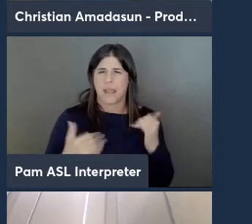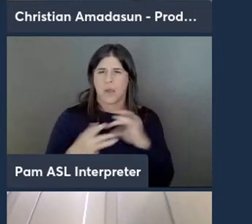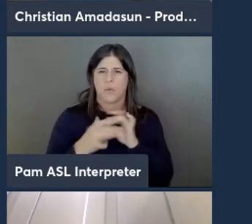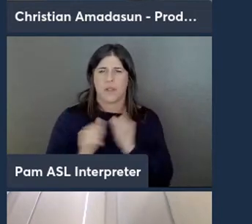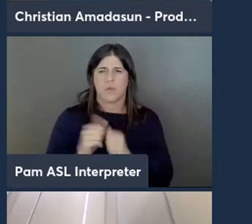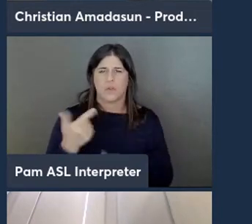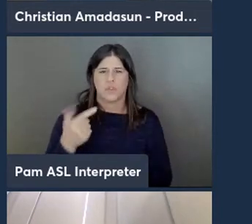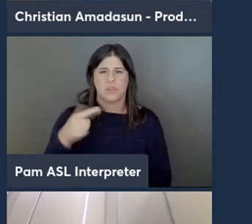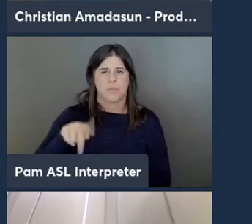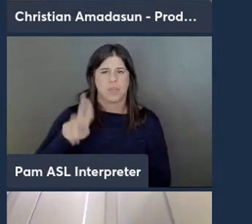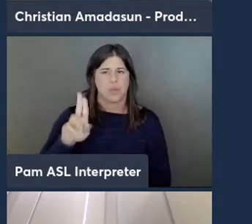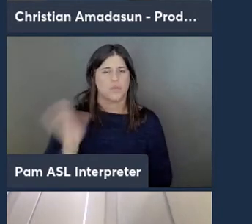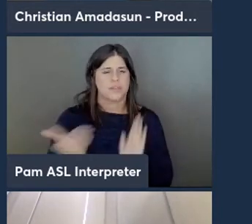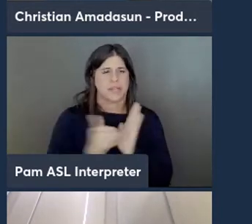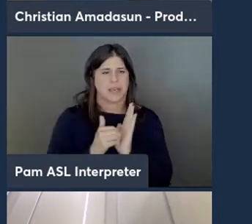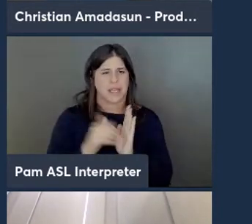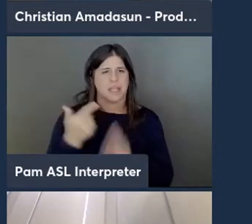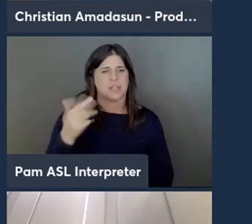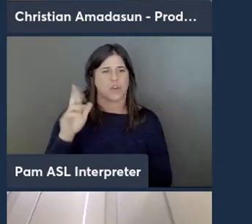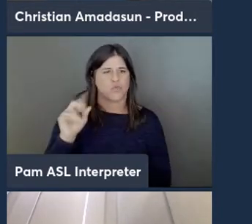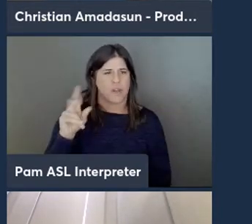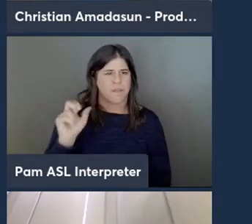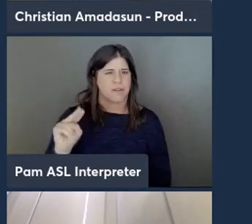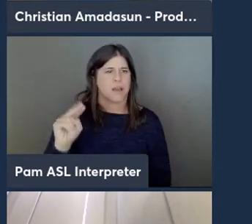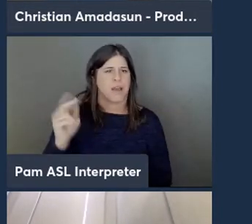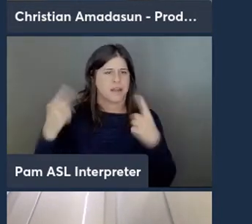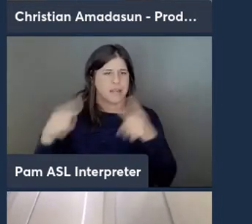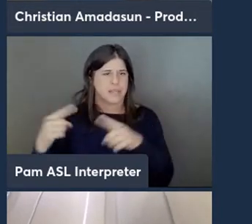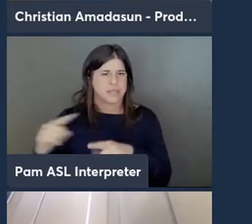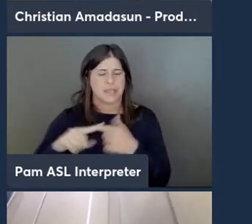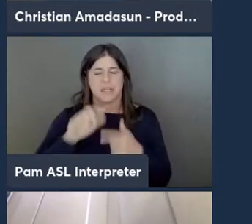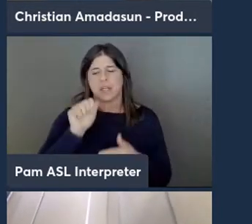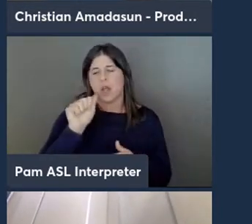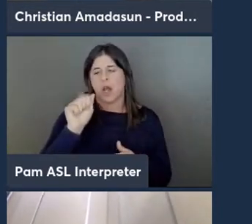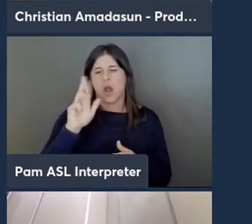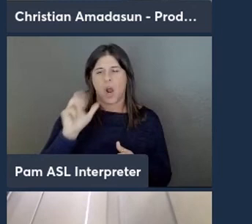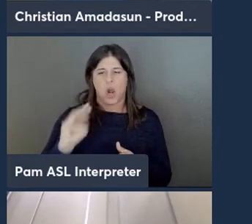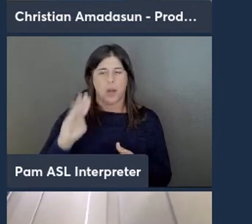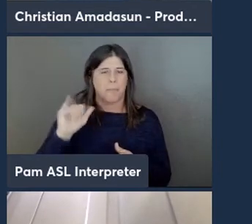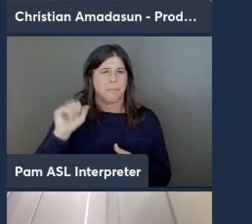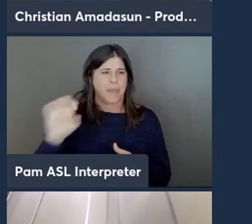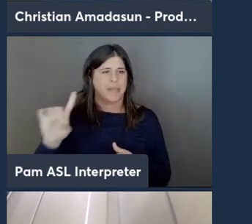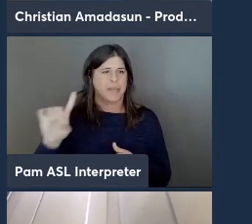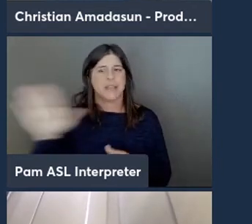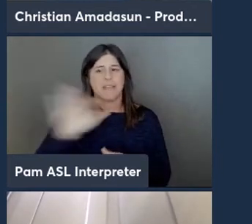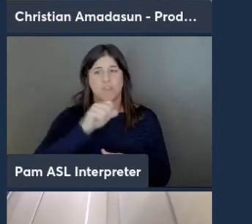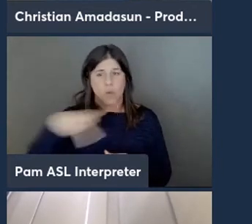Again, it's a graviton instance. So it's an ARM-based instance. If your application, if your workload needs a GPU,